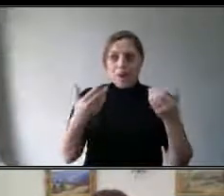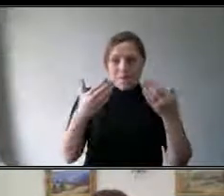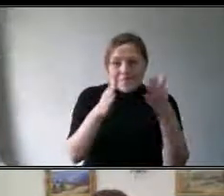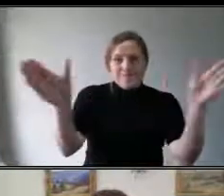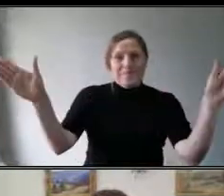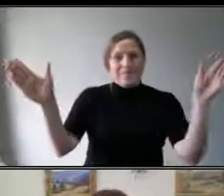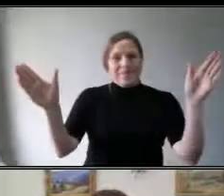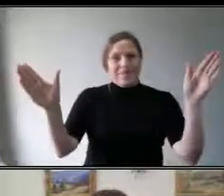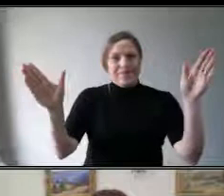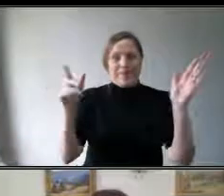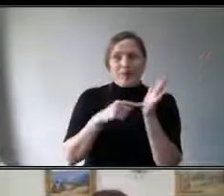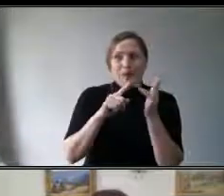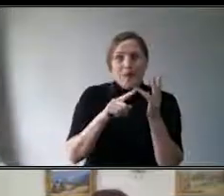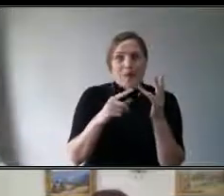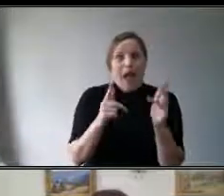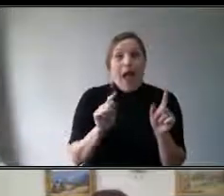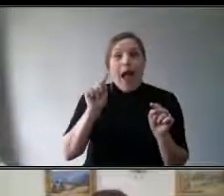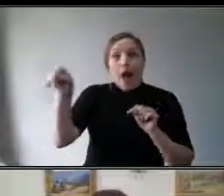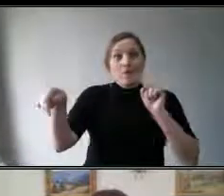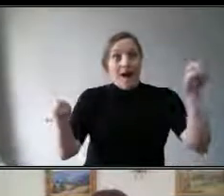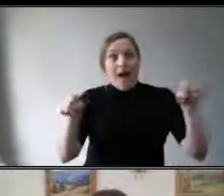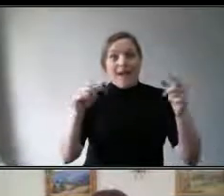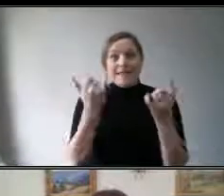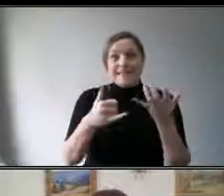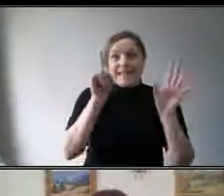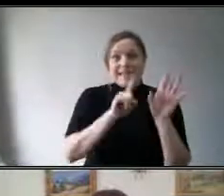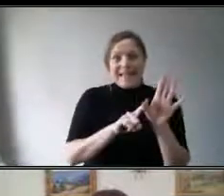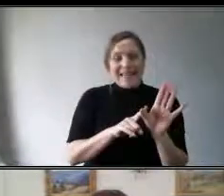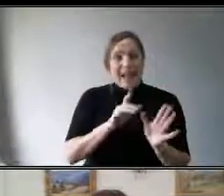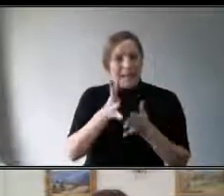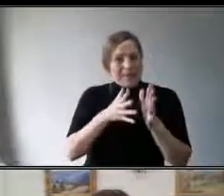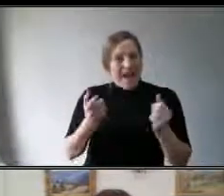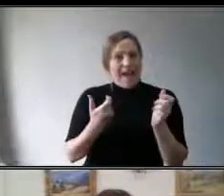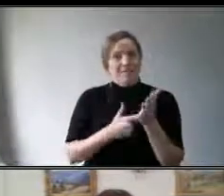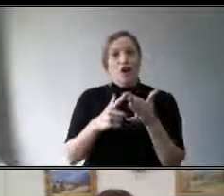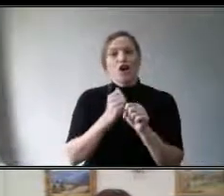got a number of regional um partner organizations joining us for the program for the first time